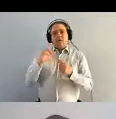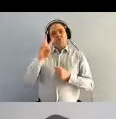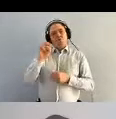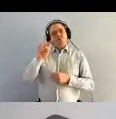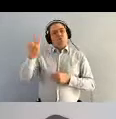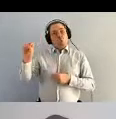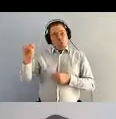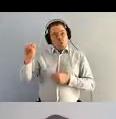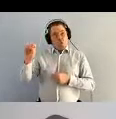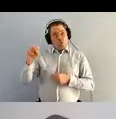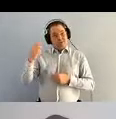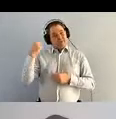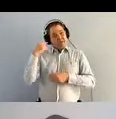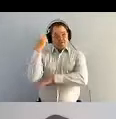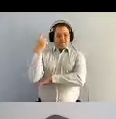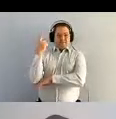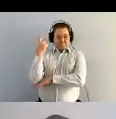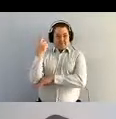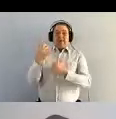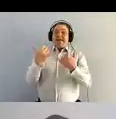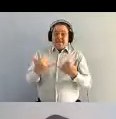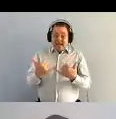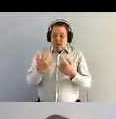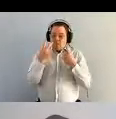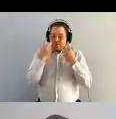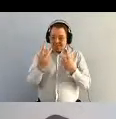Now, this is the note that we developed very early on in the